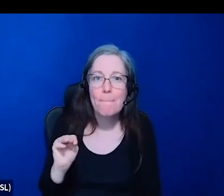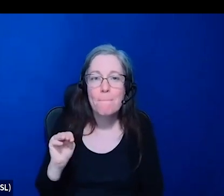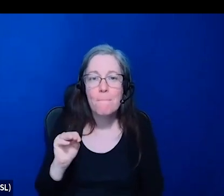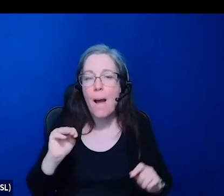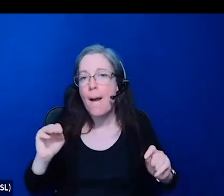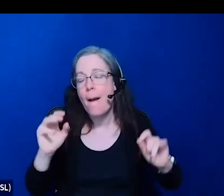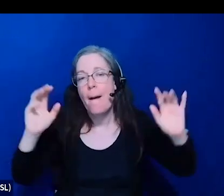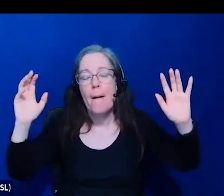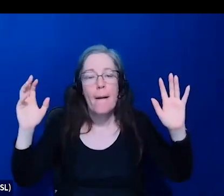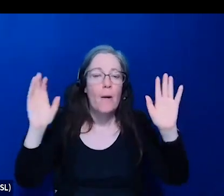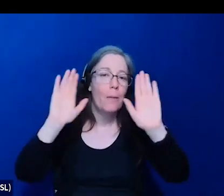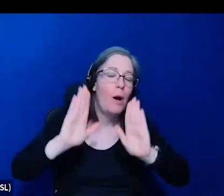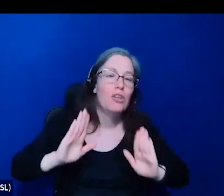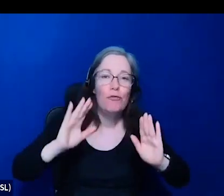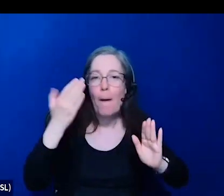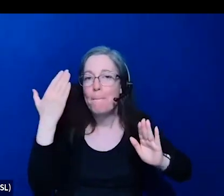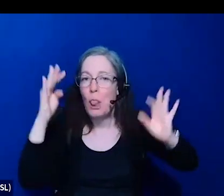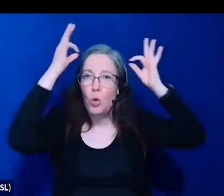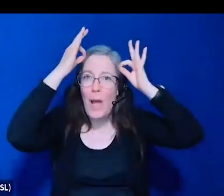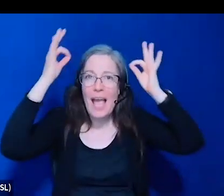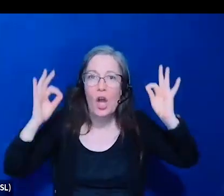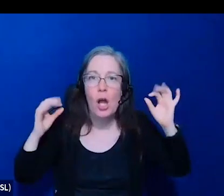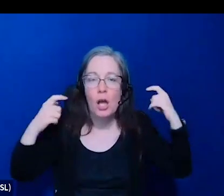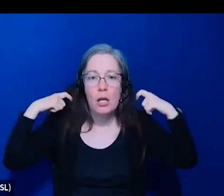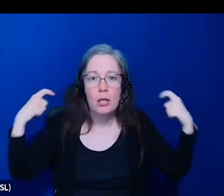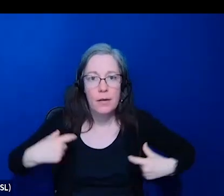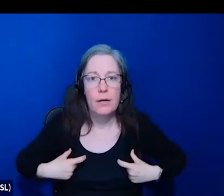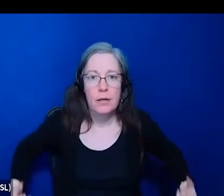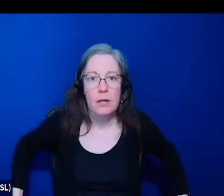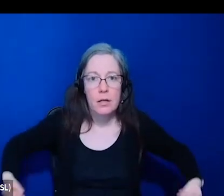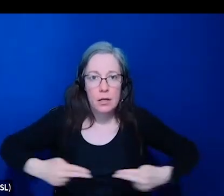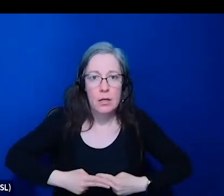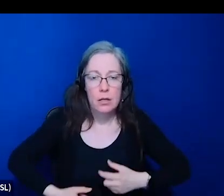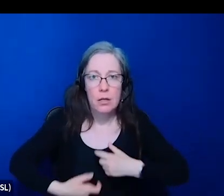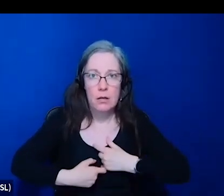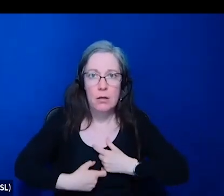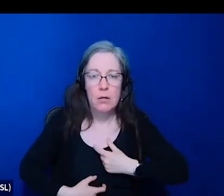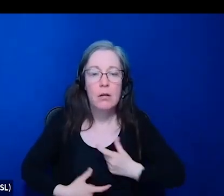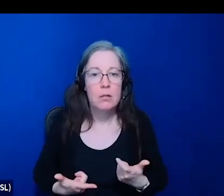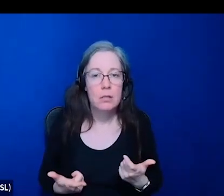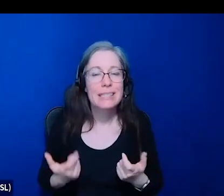working on strapping himself into his five with a five-point harness so he could be safe during launch and re-entry.